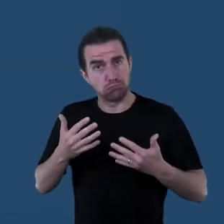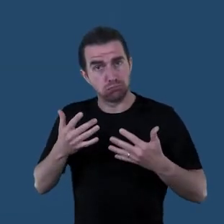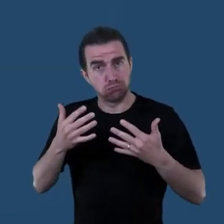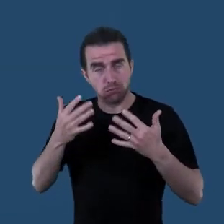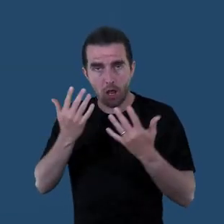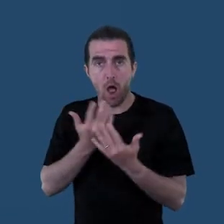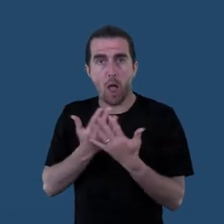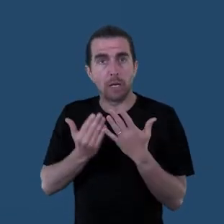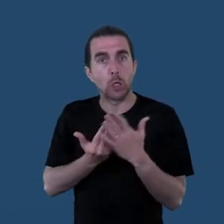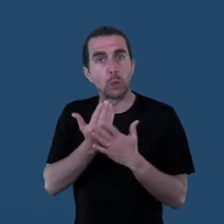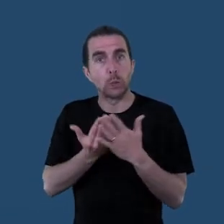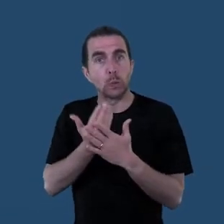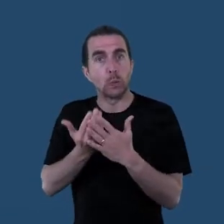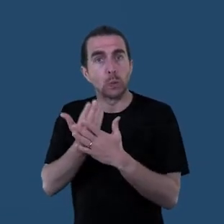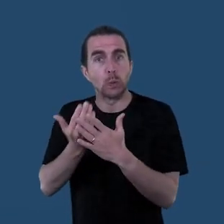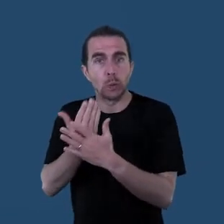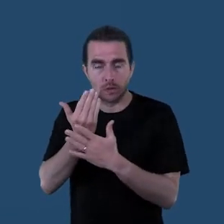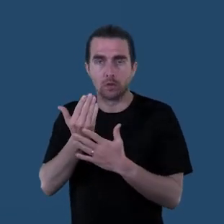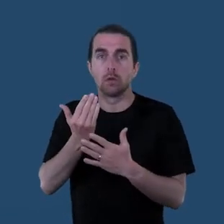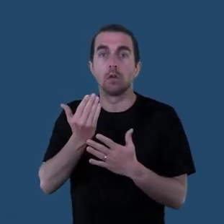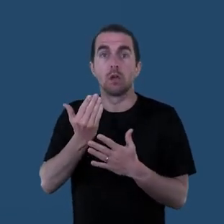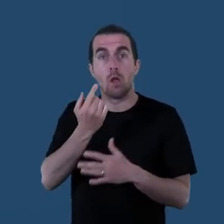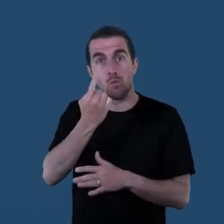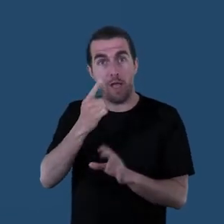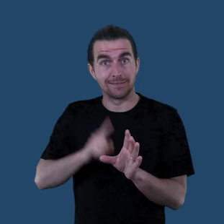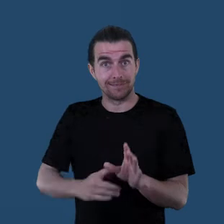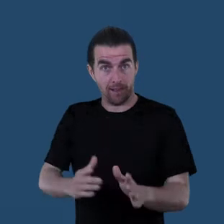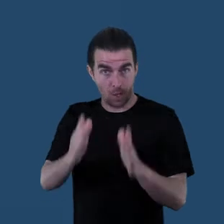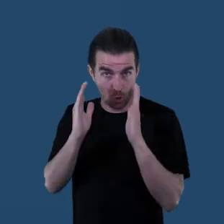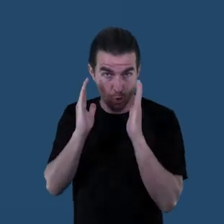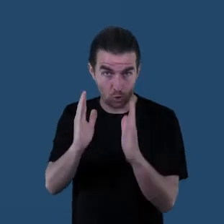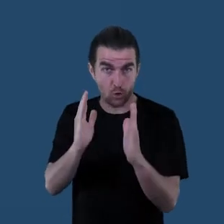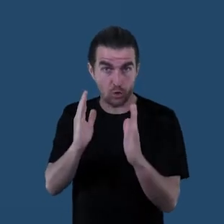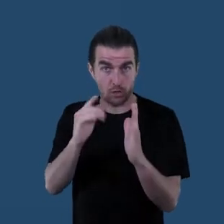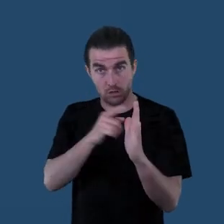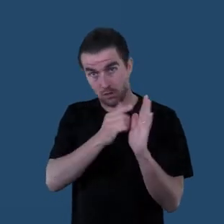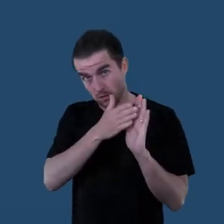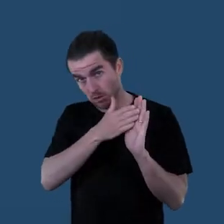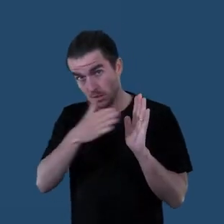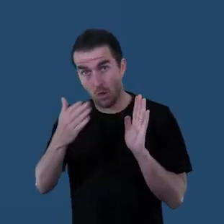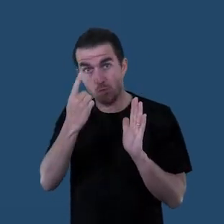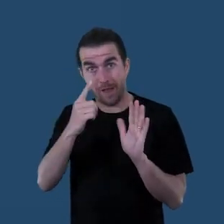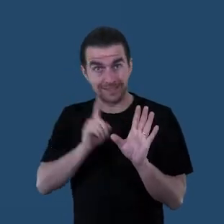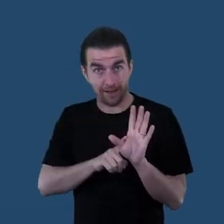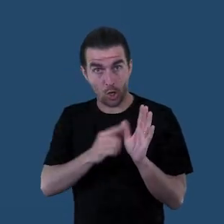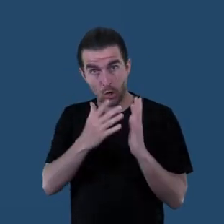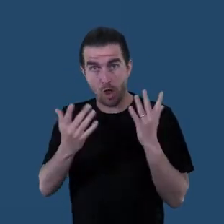of the number of new species that we described at the museum in the space of a year.